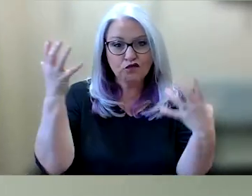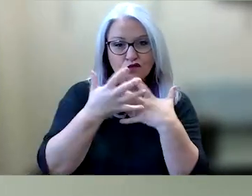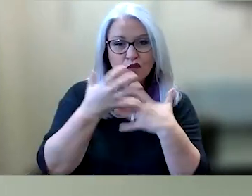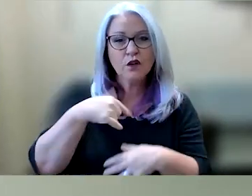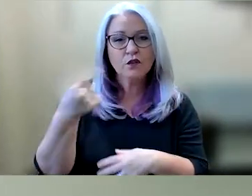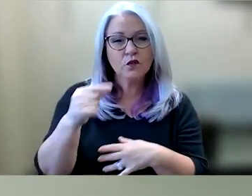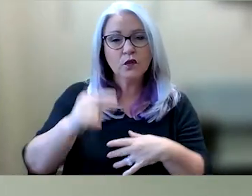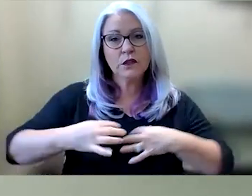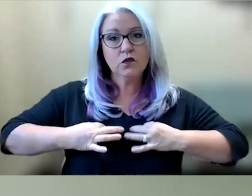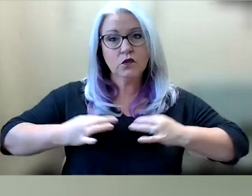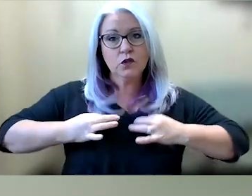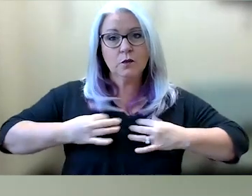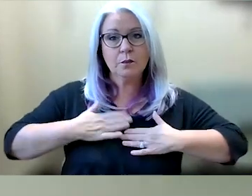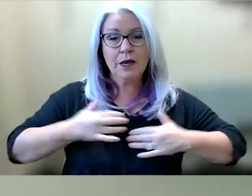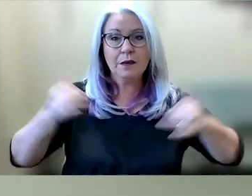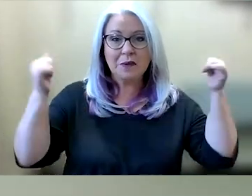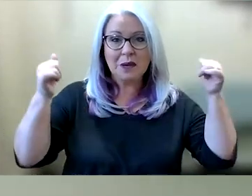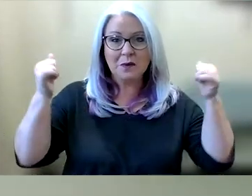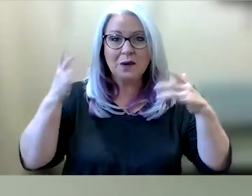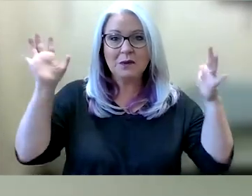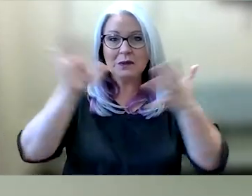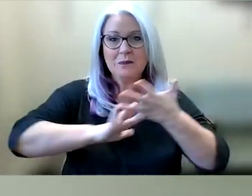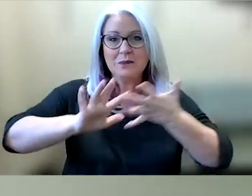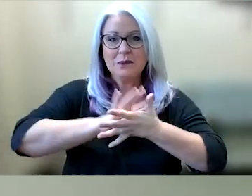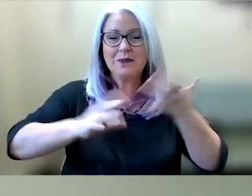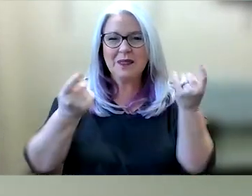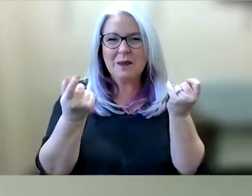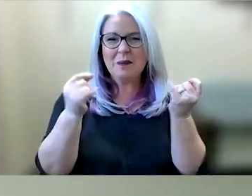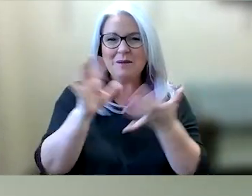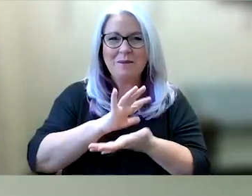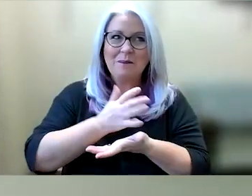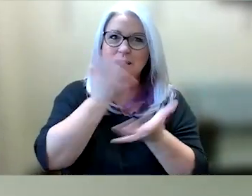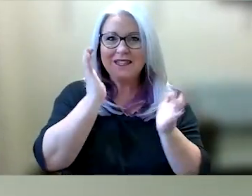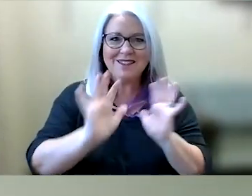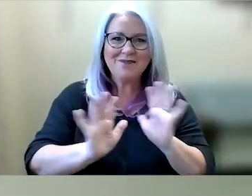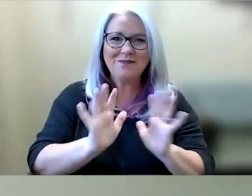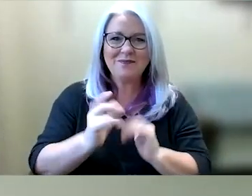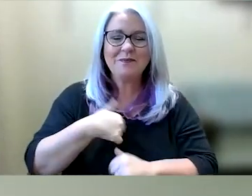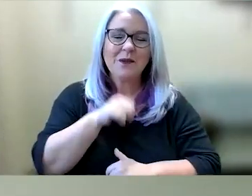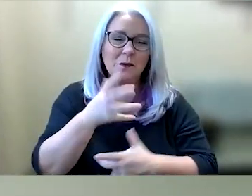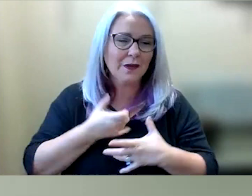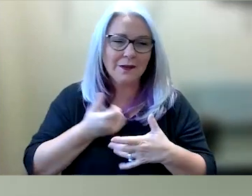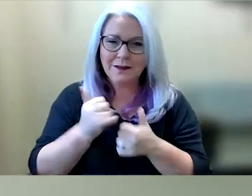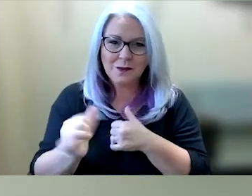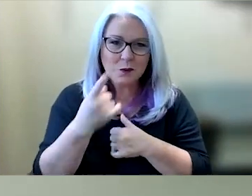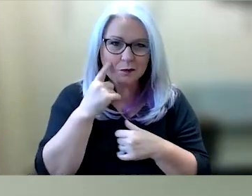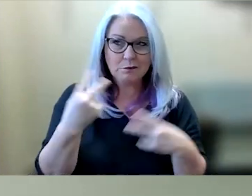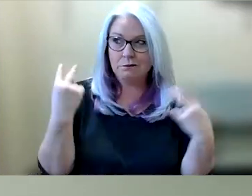background because it's a bit of a mess back there. So don't want anyone to see it. I think